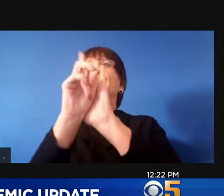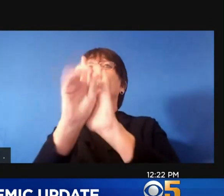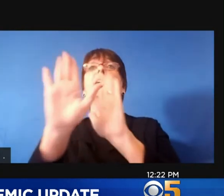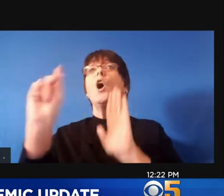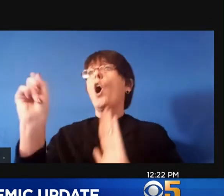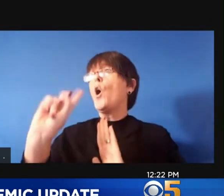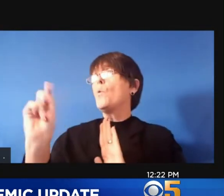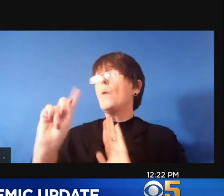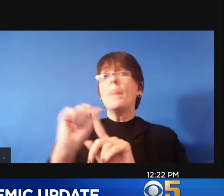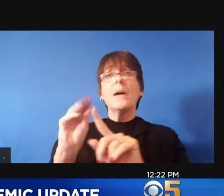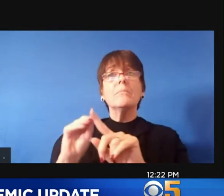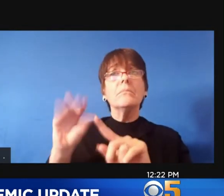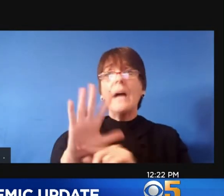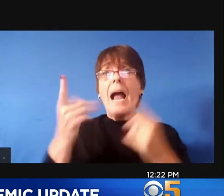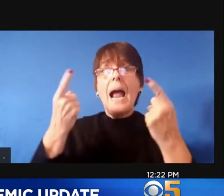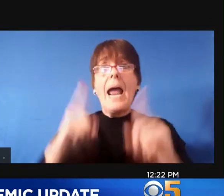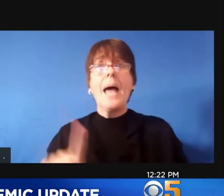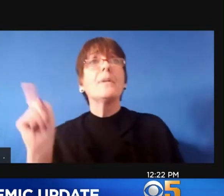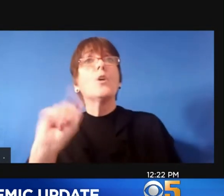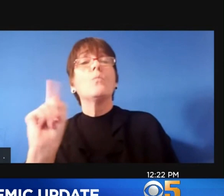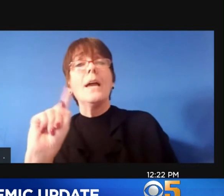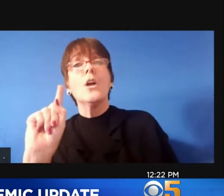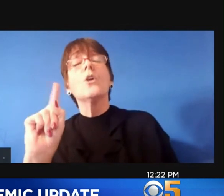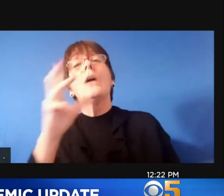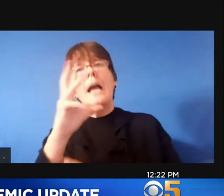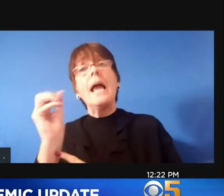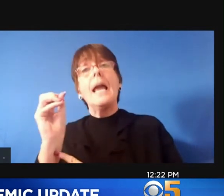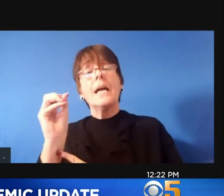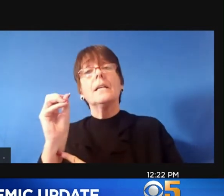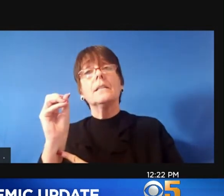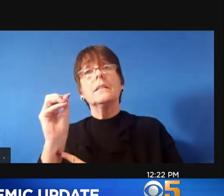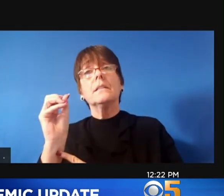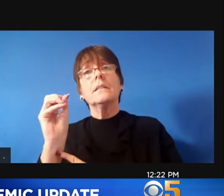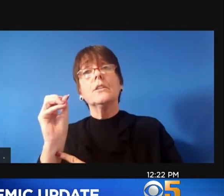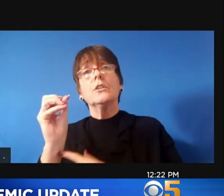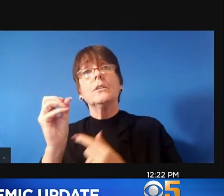NOT JUST BECAUSE OF THE CASES. WE OFTEN USE CASE FINDINGS IN ORDER TO IDENTIFY WHERE